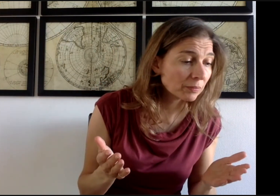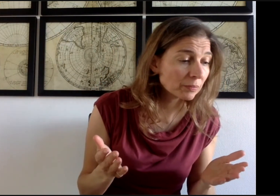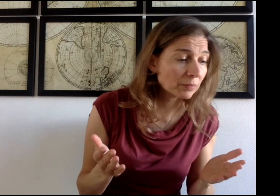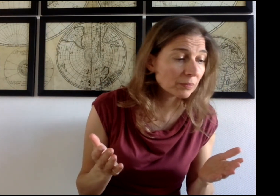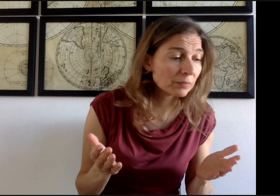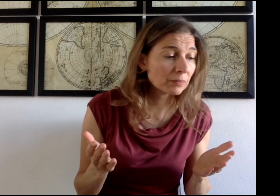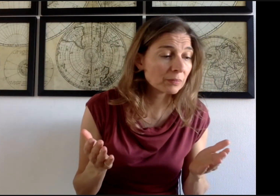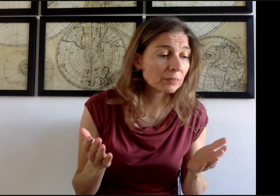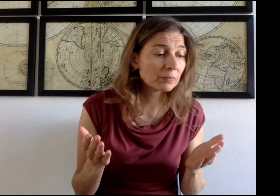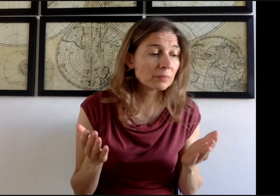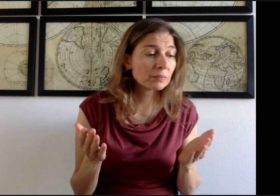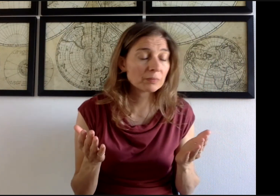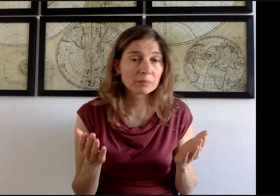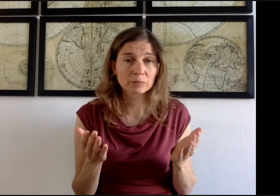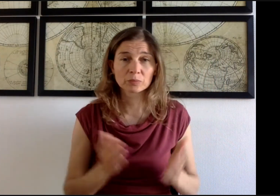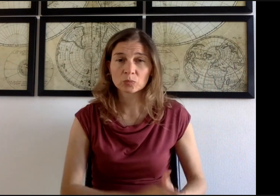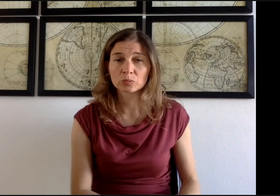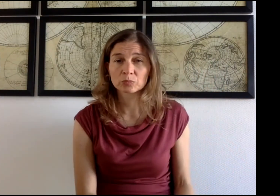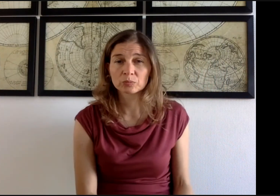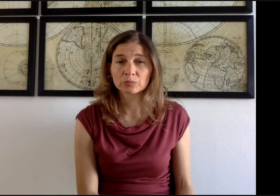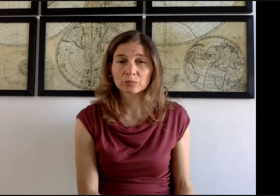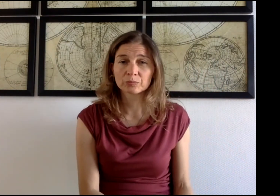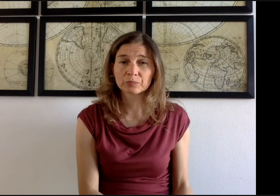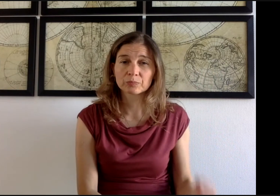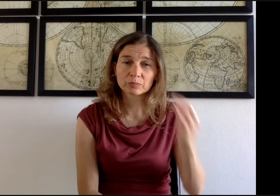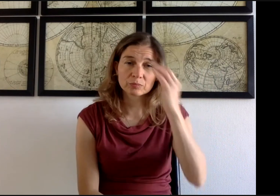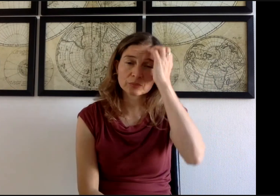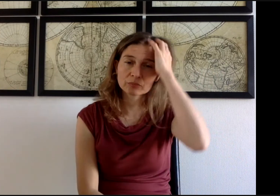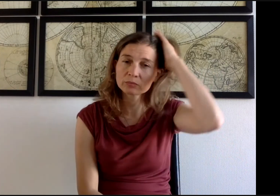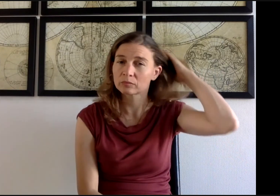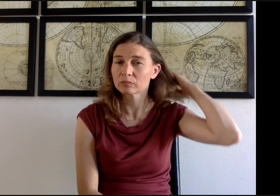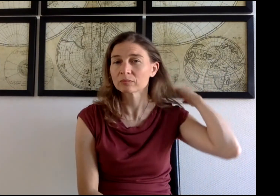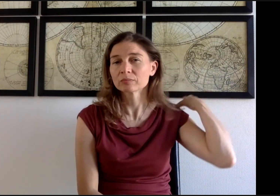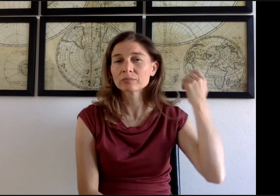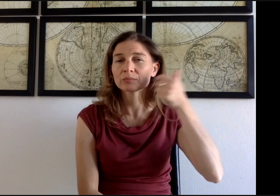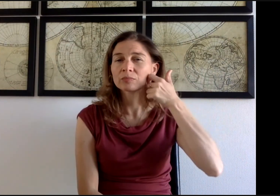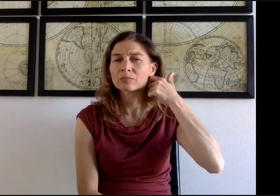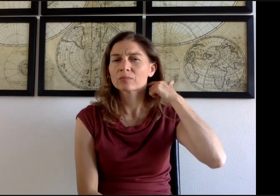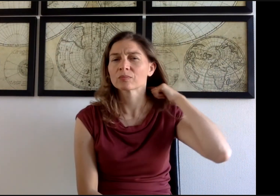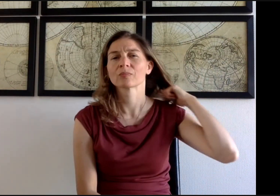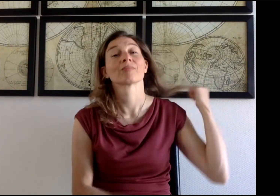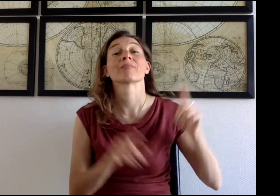like I do and all my colleagues are doing,